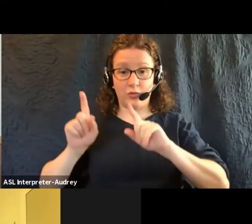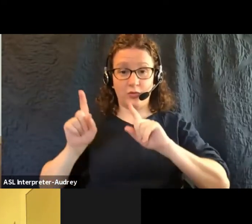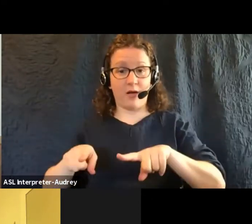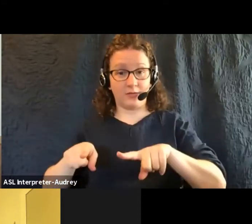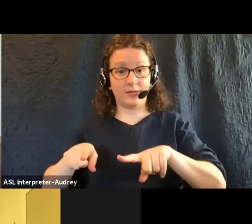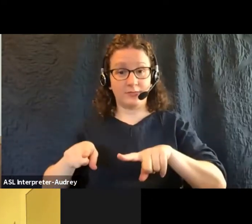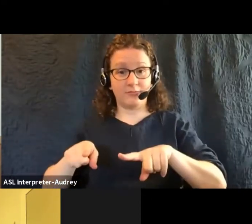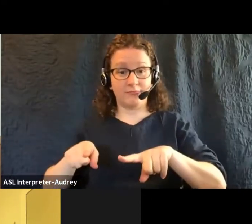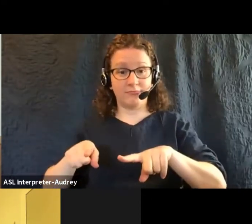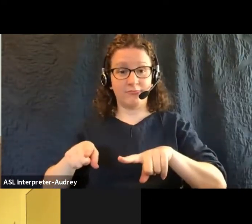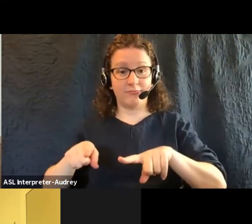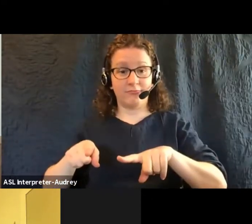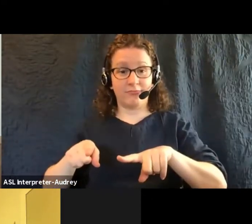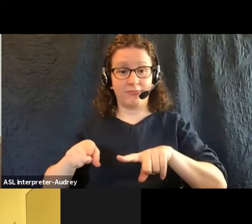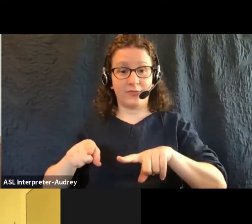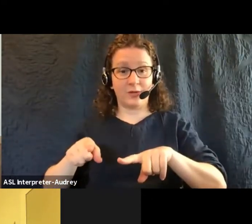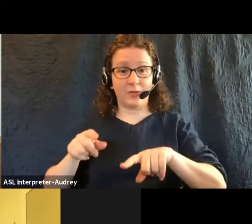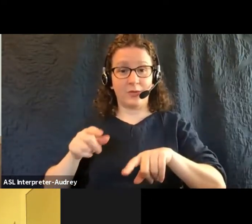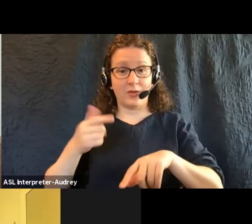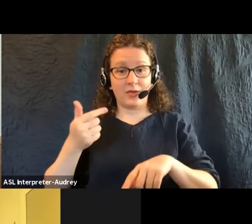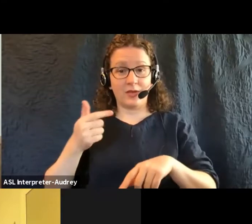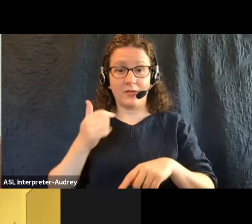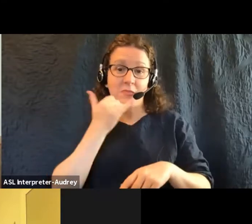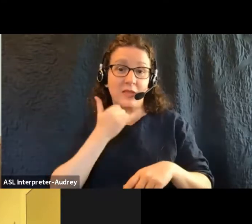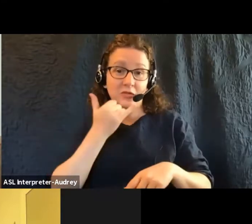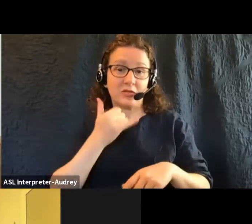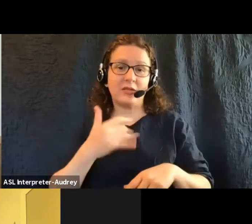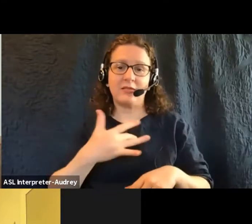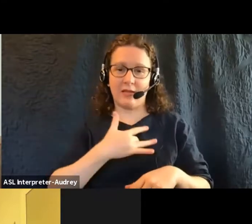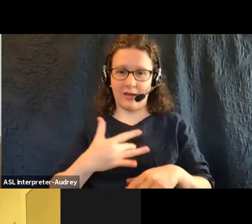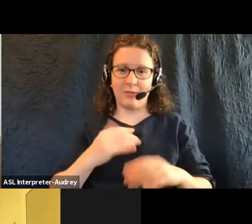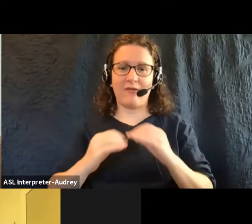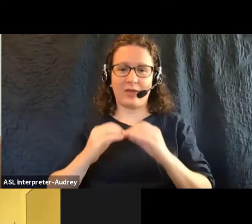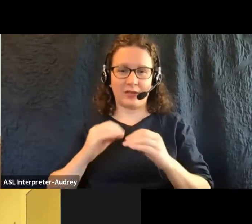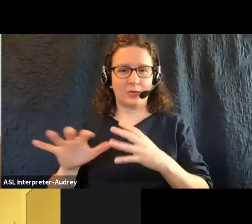these glitches do tend to be fixed rather quickly.